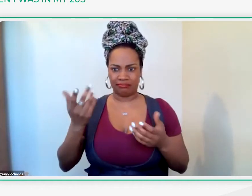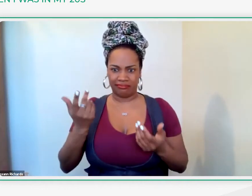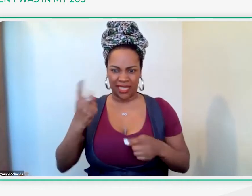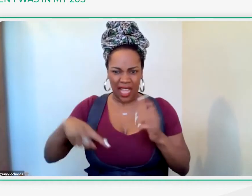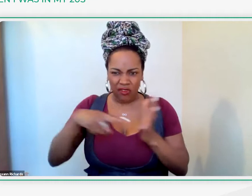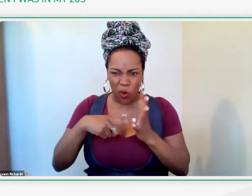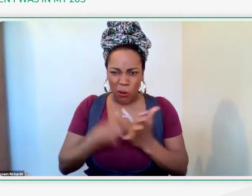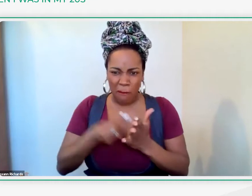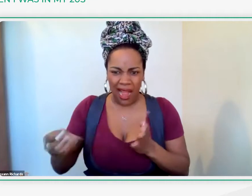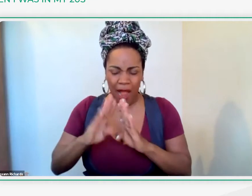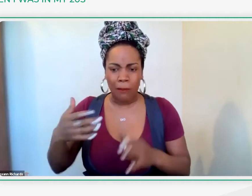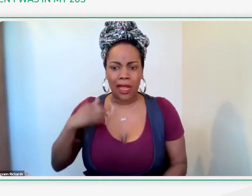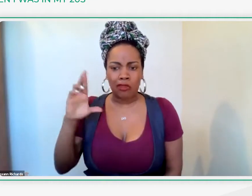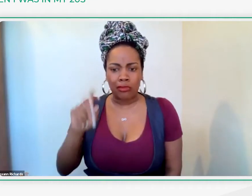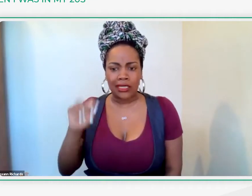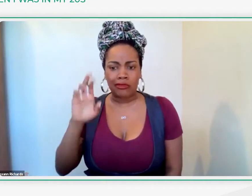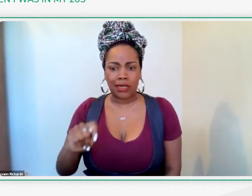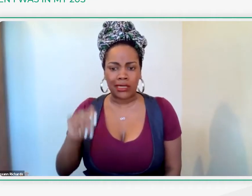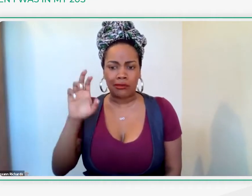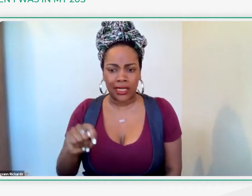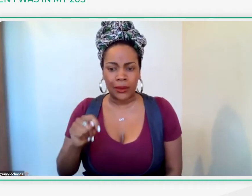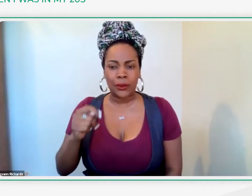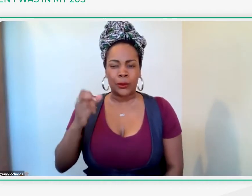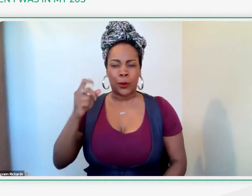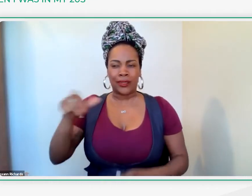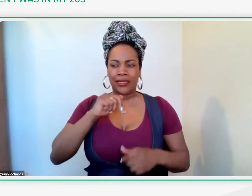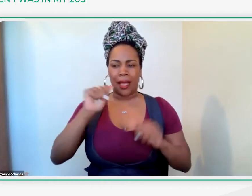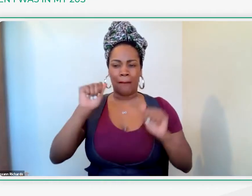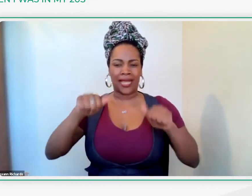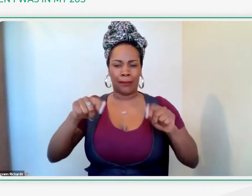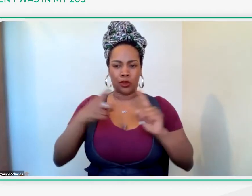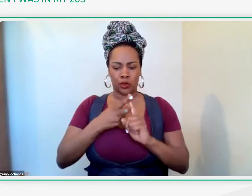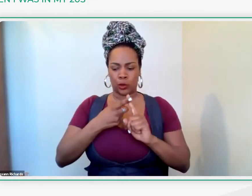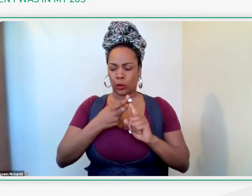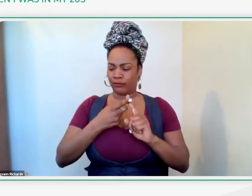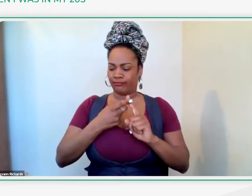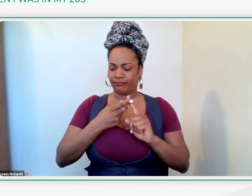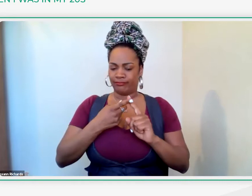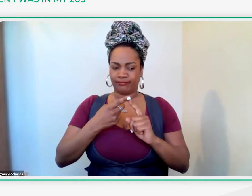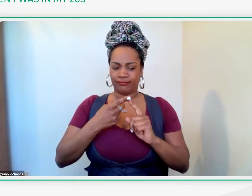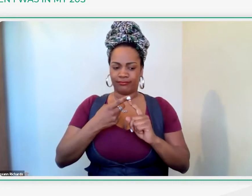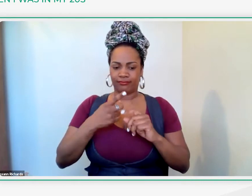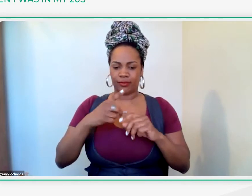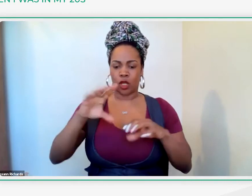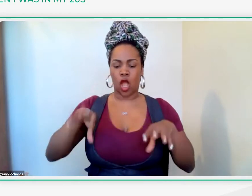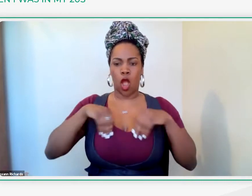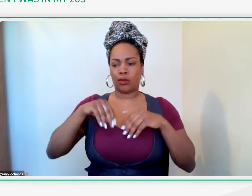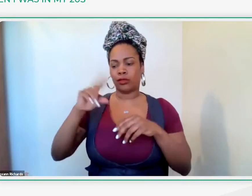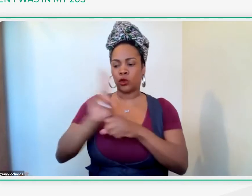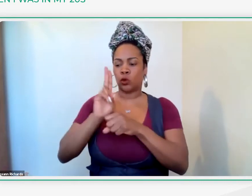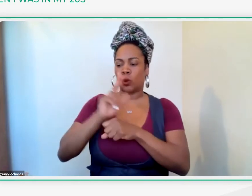if they have houses, they may not be able to keep it, or may not even be able to purchase